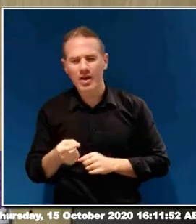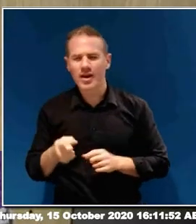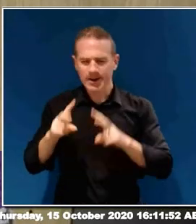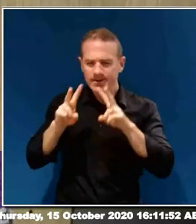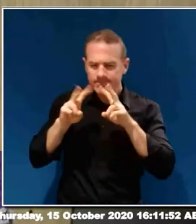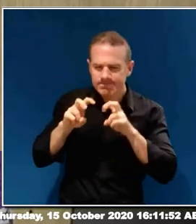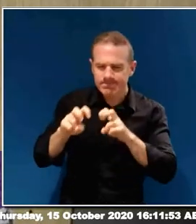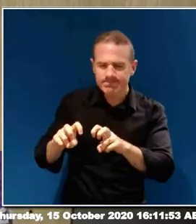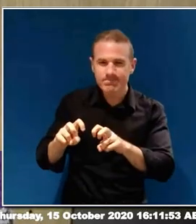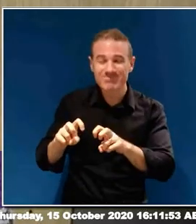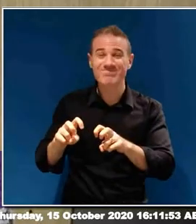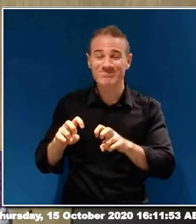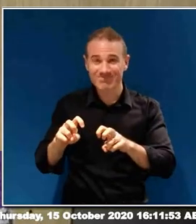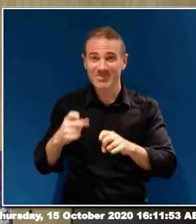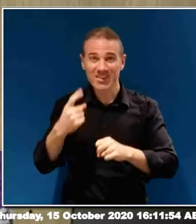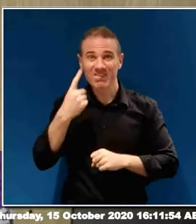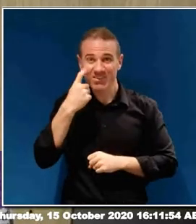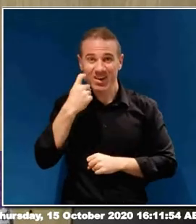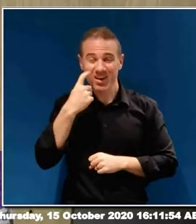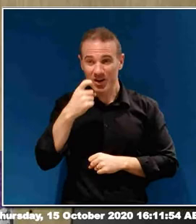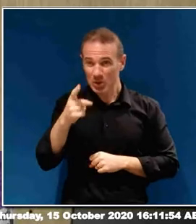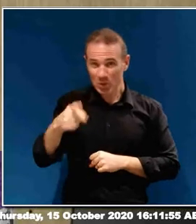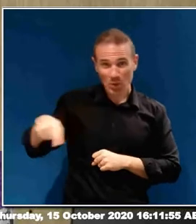children who are affected by it.